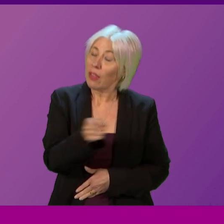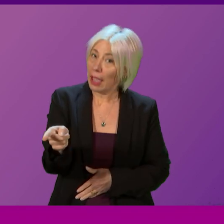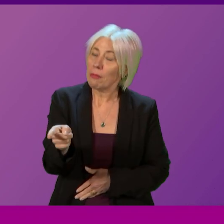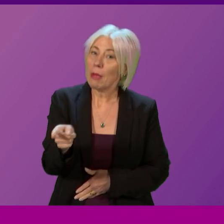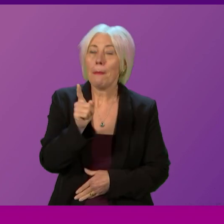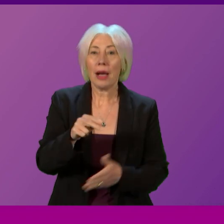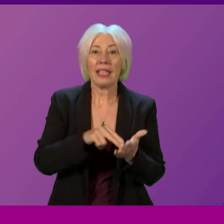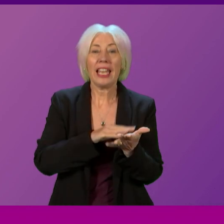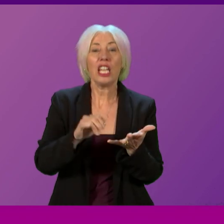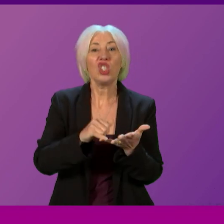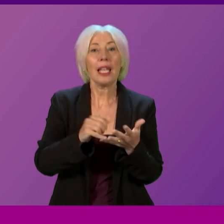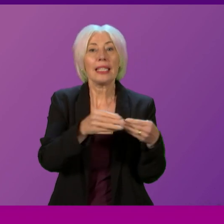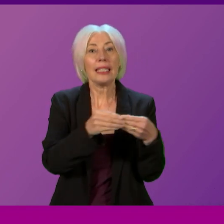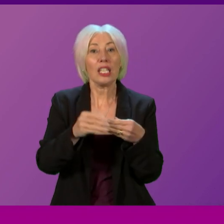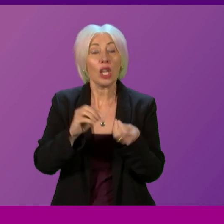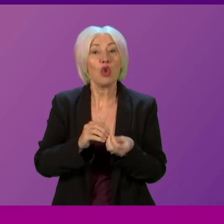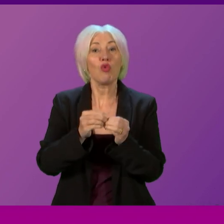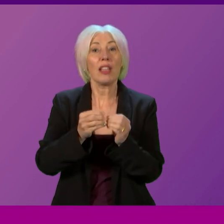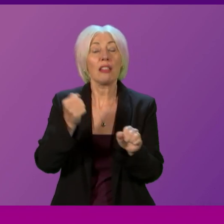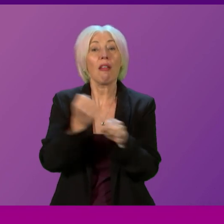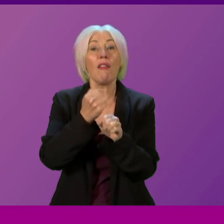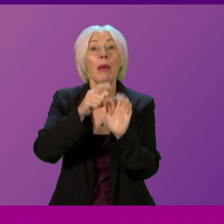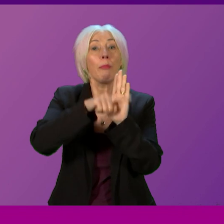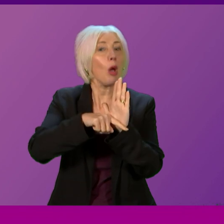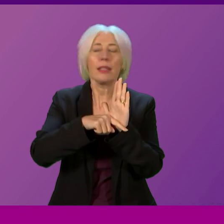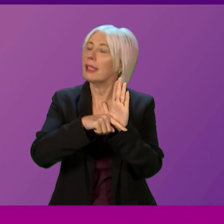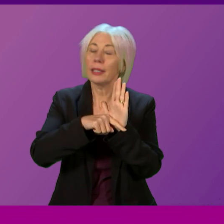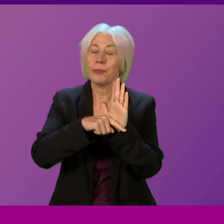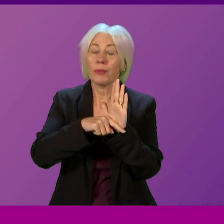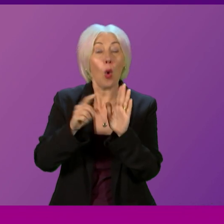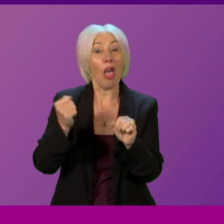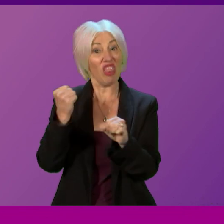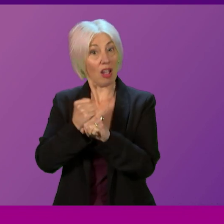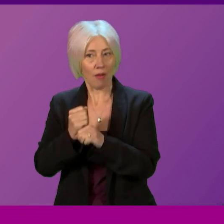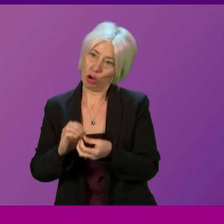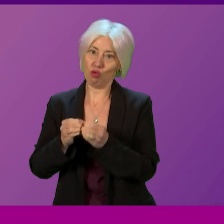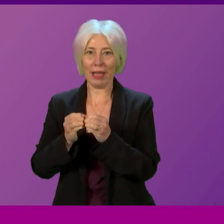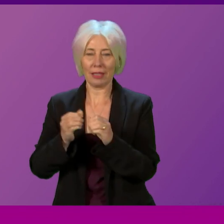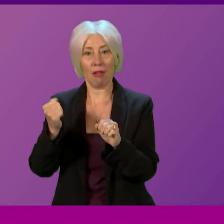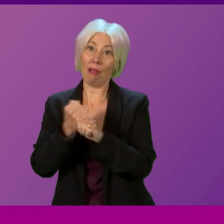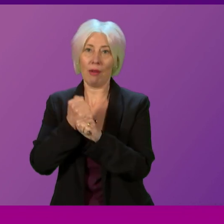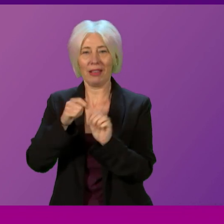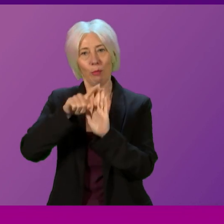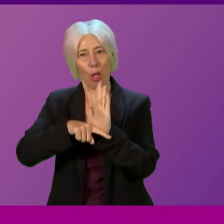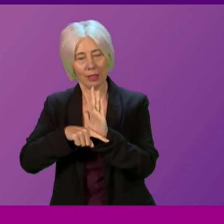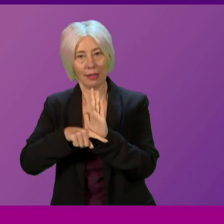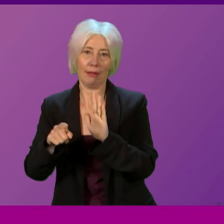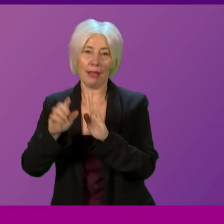not make Government policy. The Government makes Government policy, and the founding principles of the national health